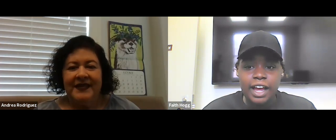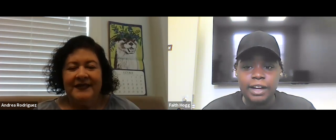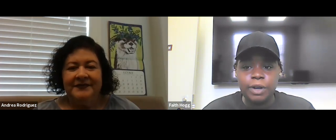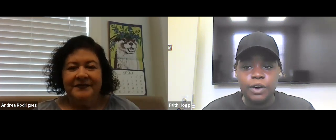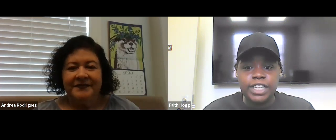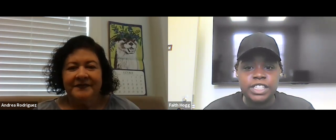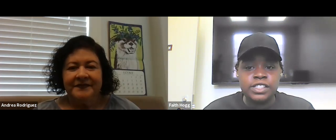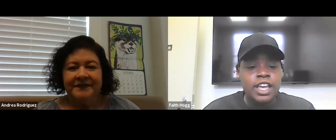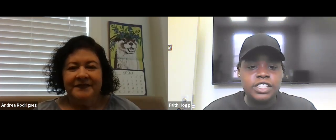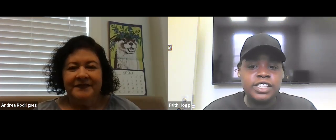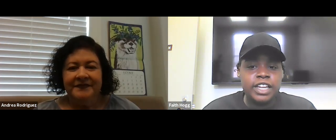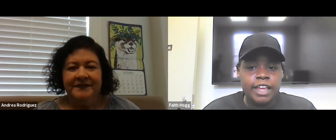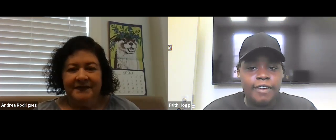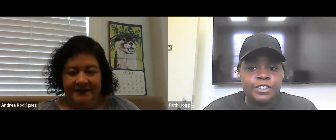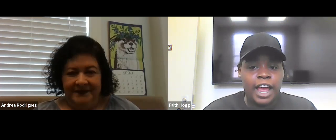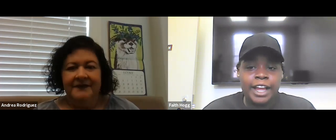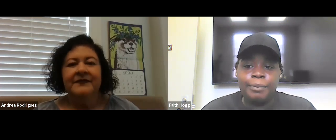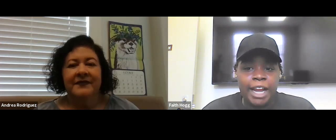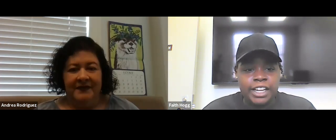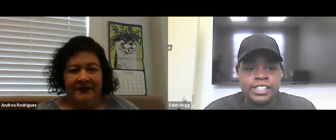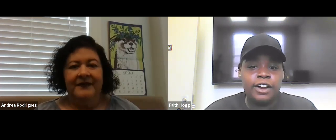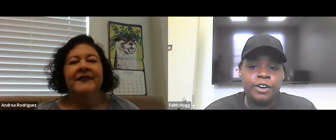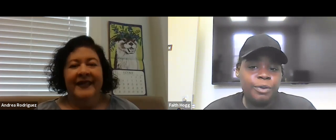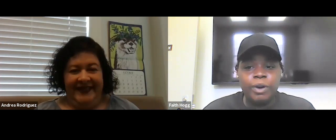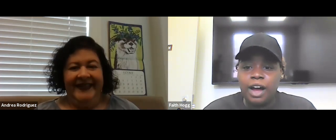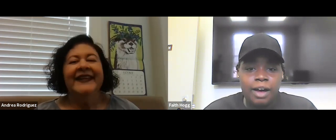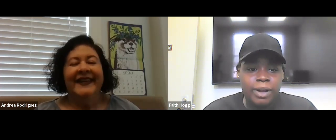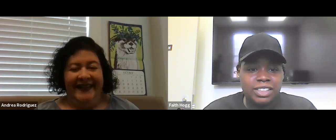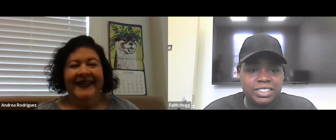Oh no questions just any advice or how I can practice at home on my own.